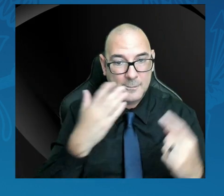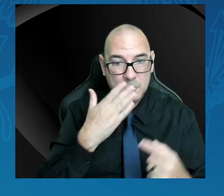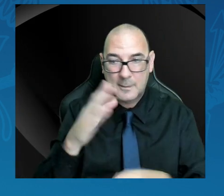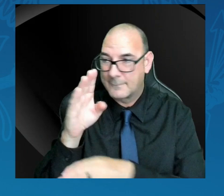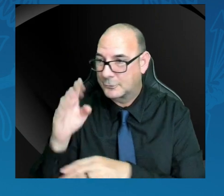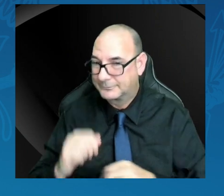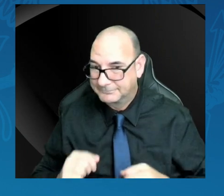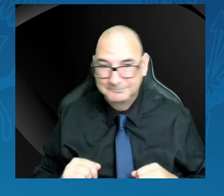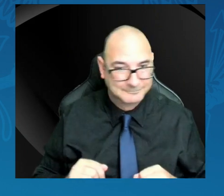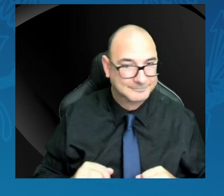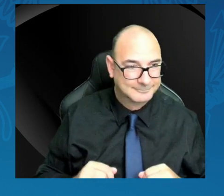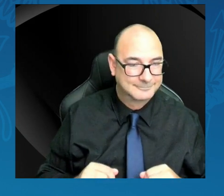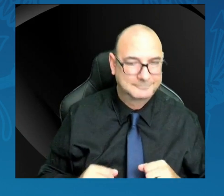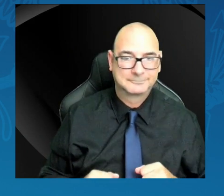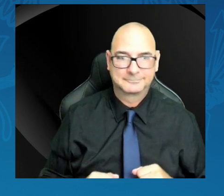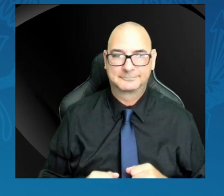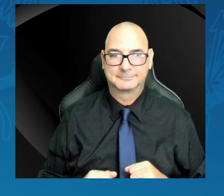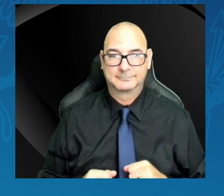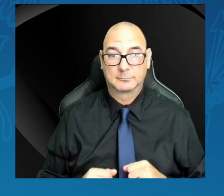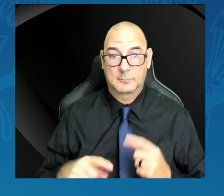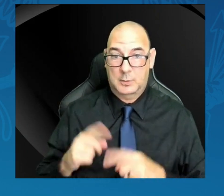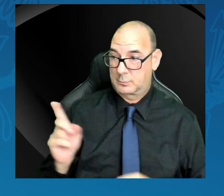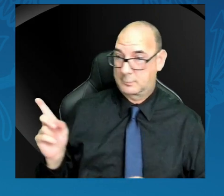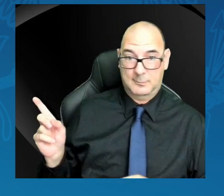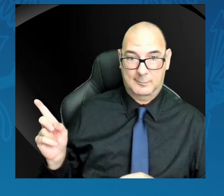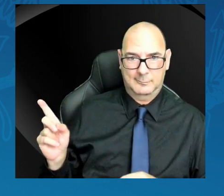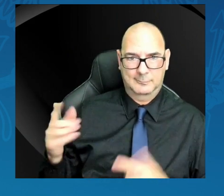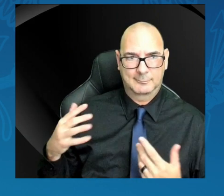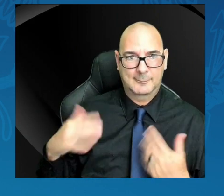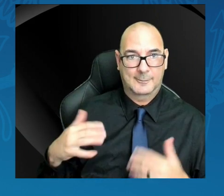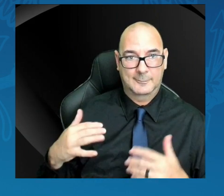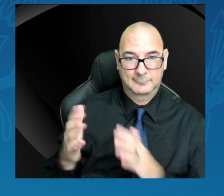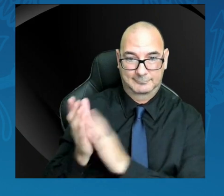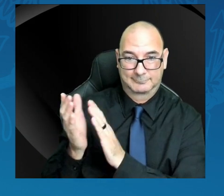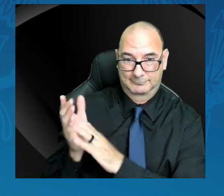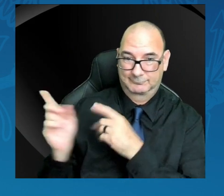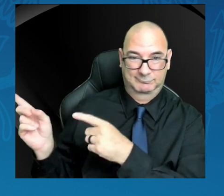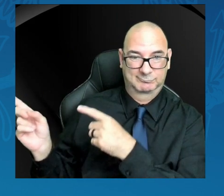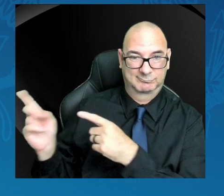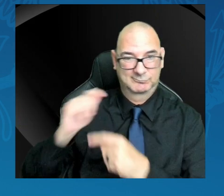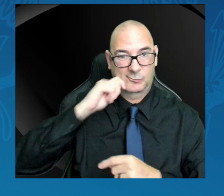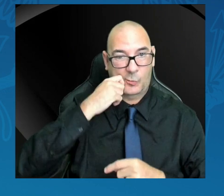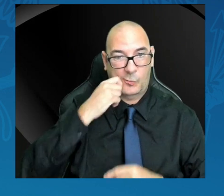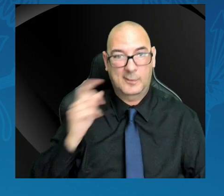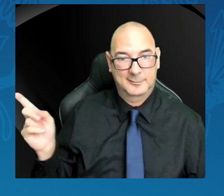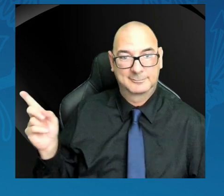How about Marissa? Well done.